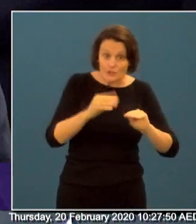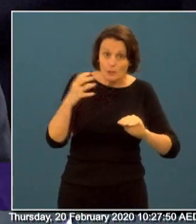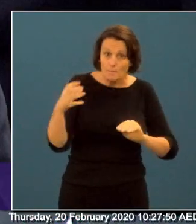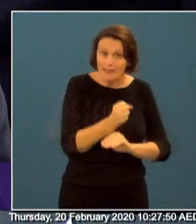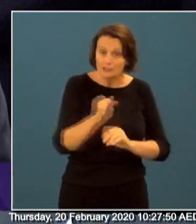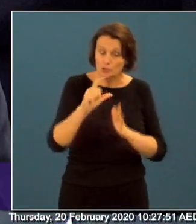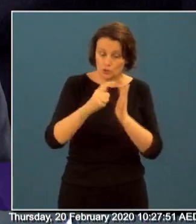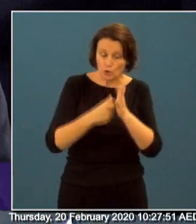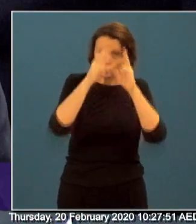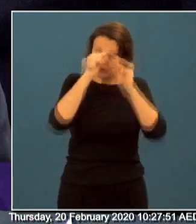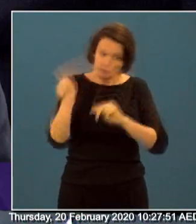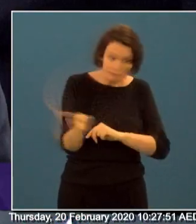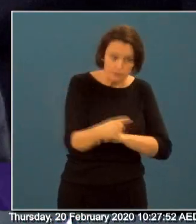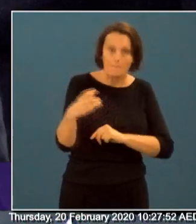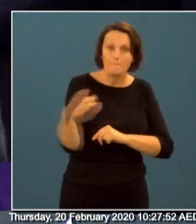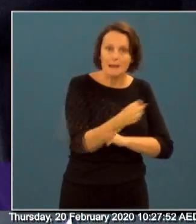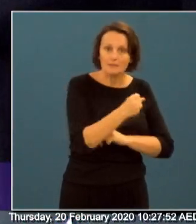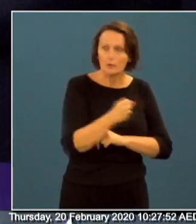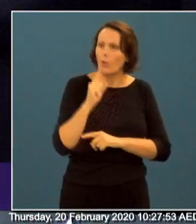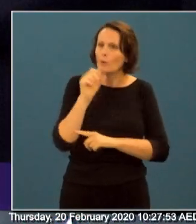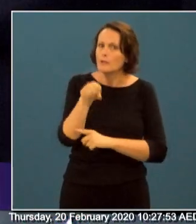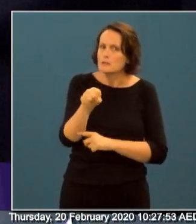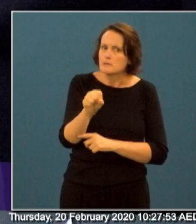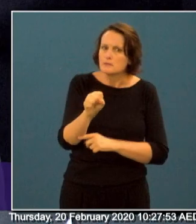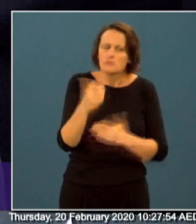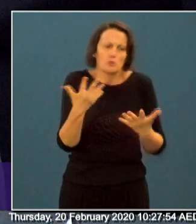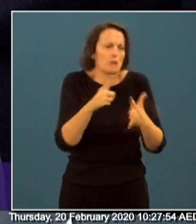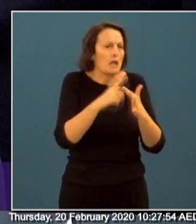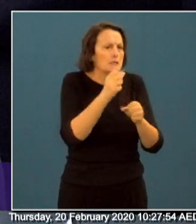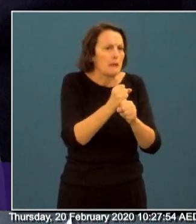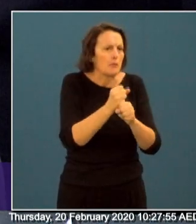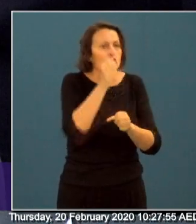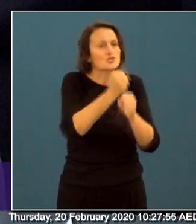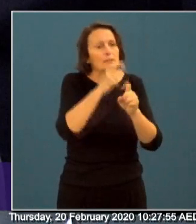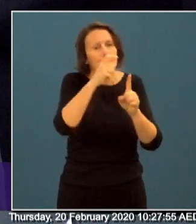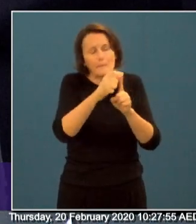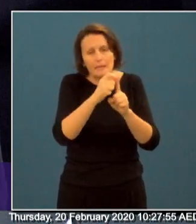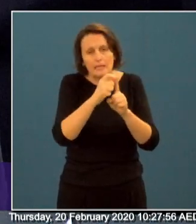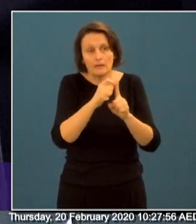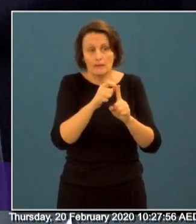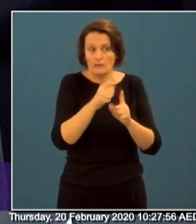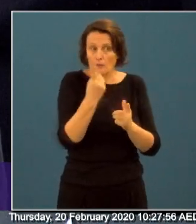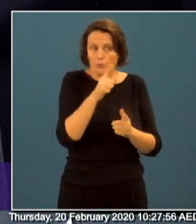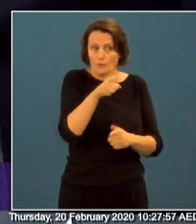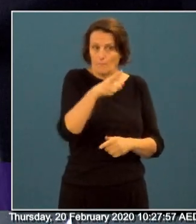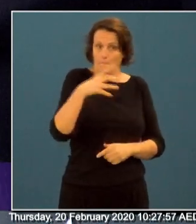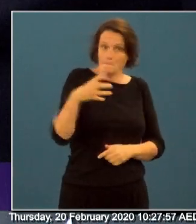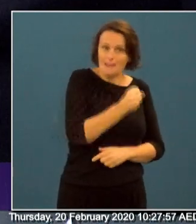And what does a doctor in — for example, a general practitioner, what are the requirements for continuing education